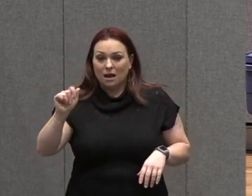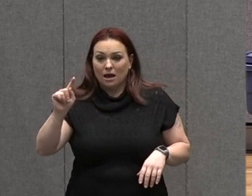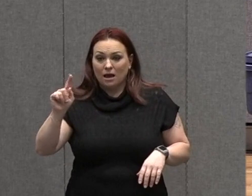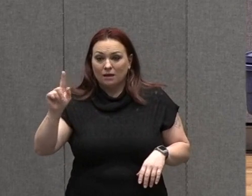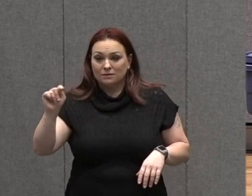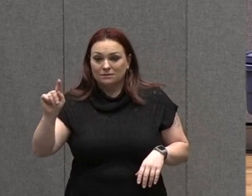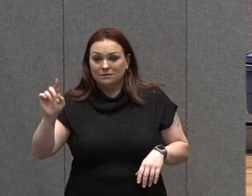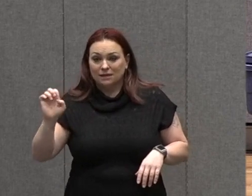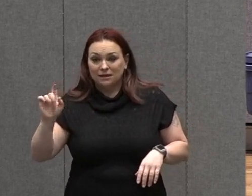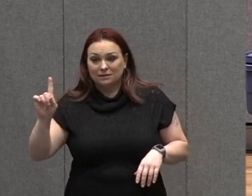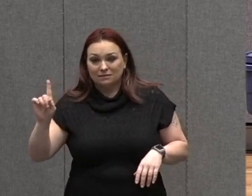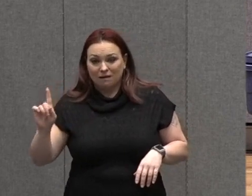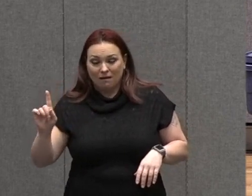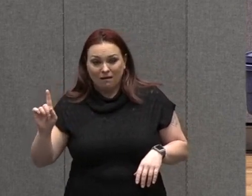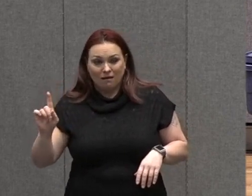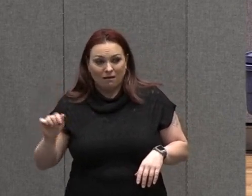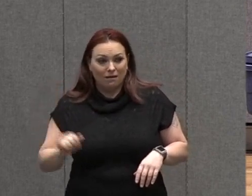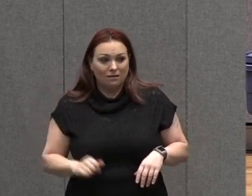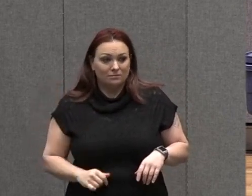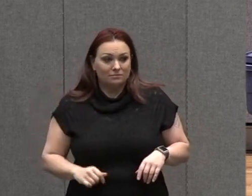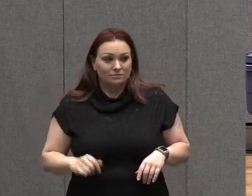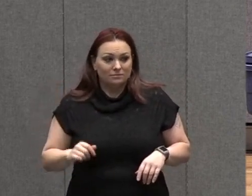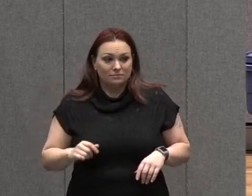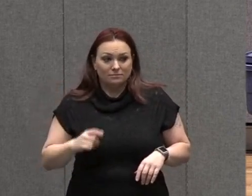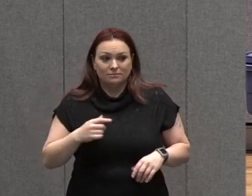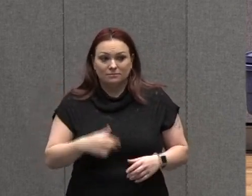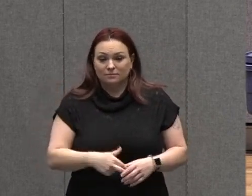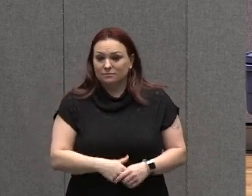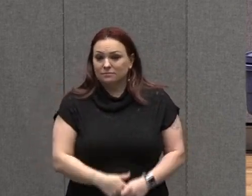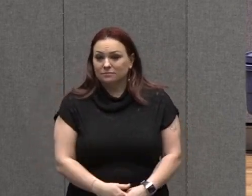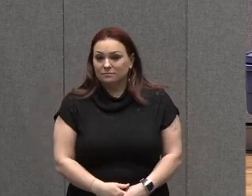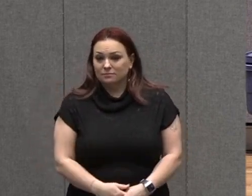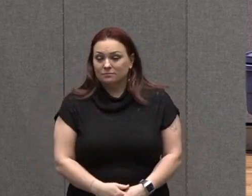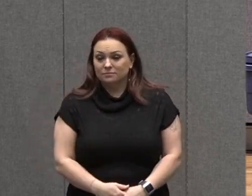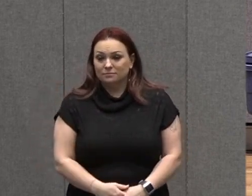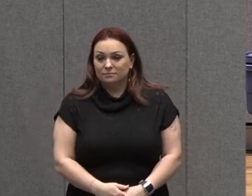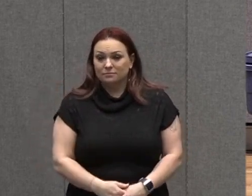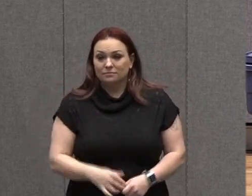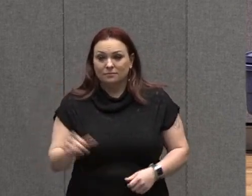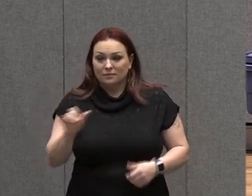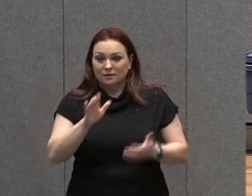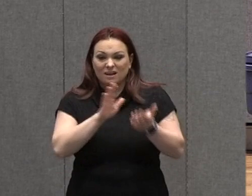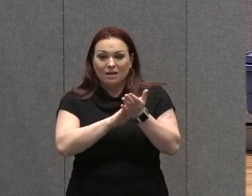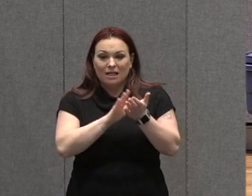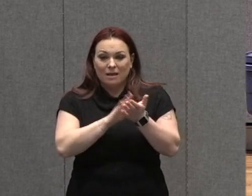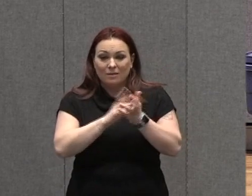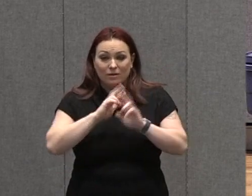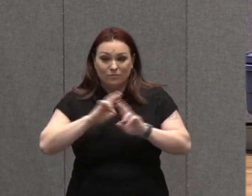Say and clap it, here you go. Ta ta tati ta. Just clap it, here you go.